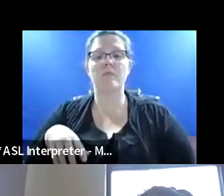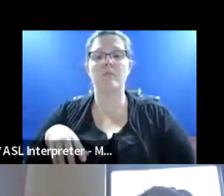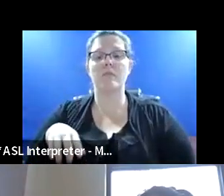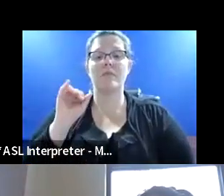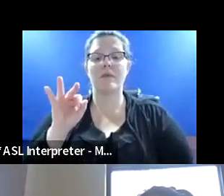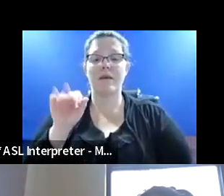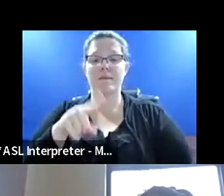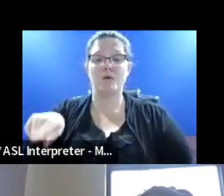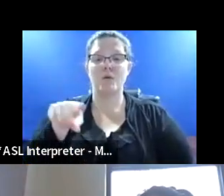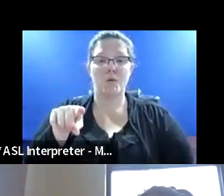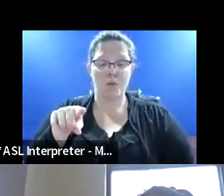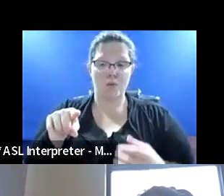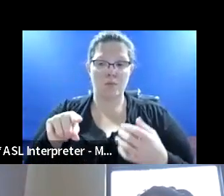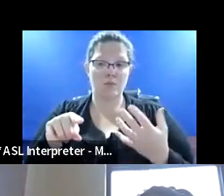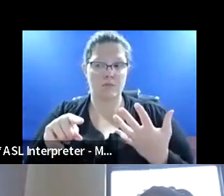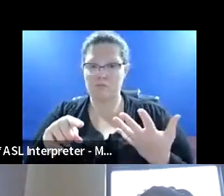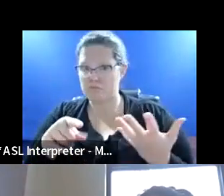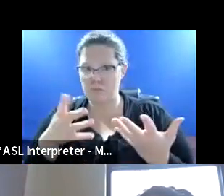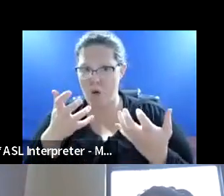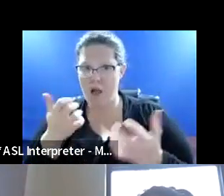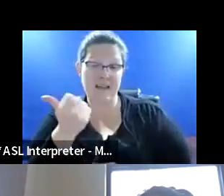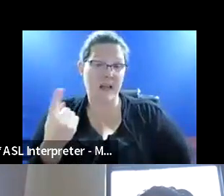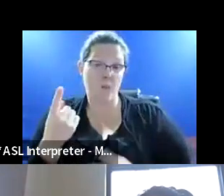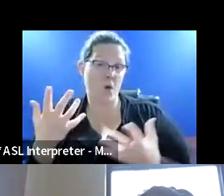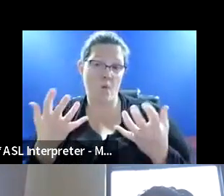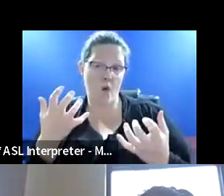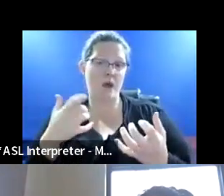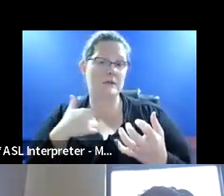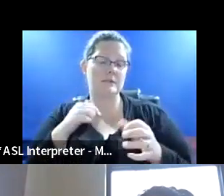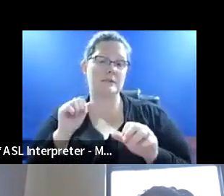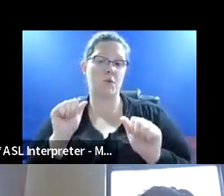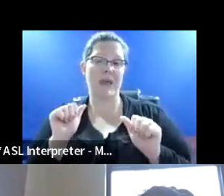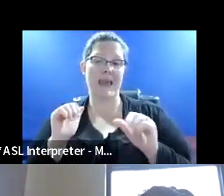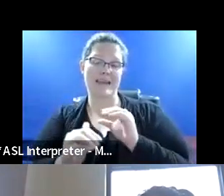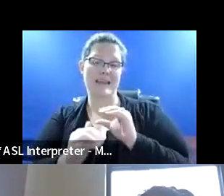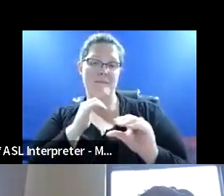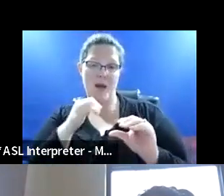I THINK ONE THING, IF PEOPLE WOULD LIKE TO SHARE WHAT THEY ARE DOING AND THEIR E-MAIL TO BE SENT OUT IN THE FOLLOWUP RESOURCES, I'M HAPPY TO DO THAT.